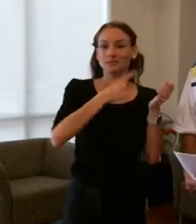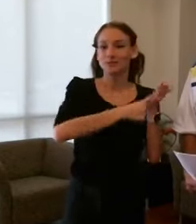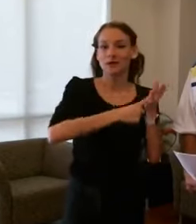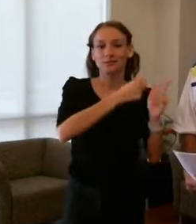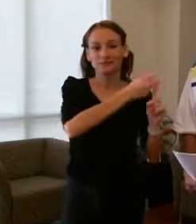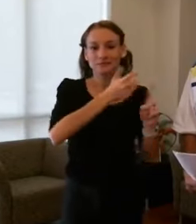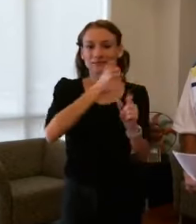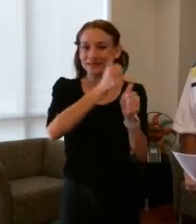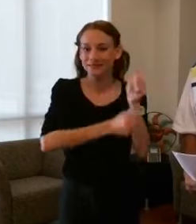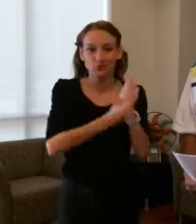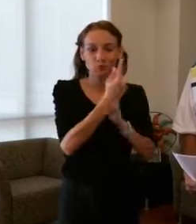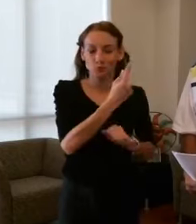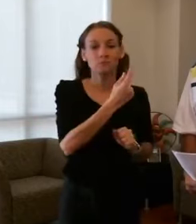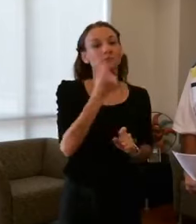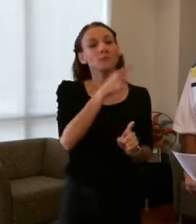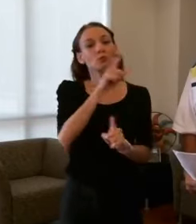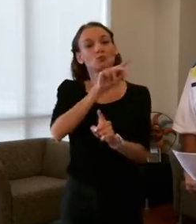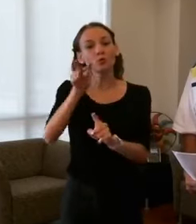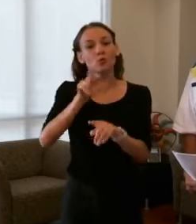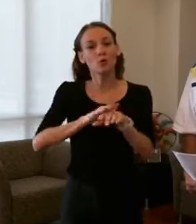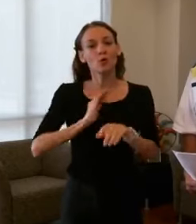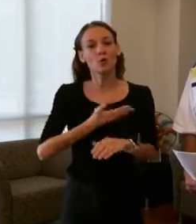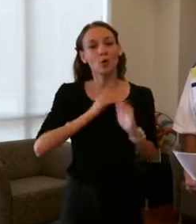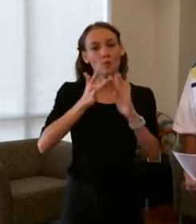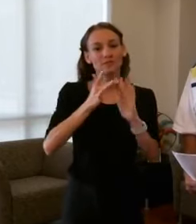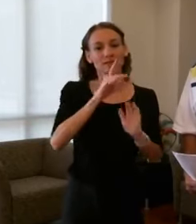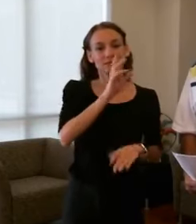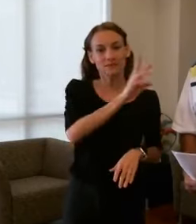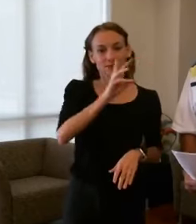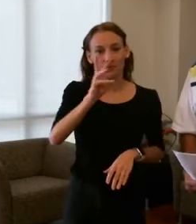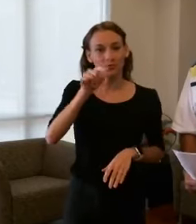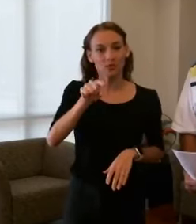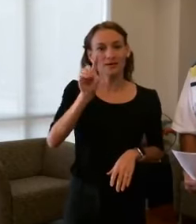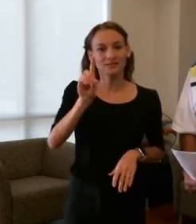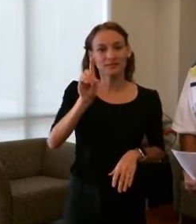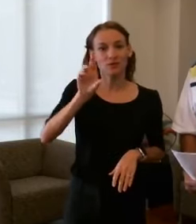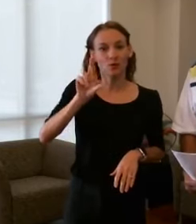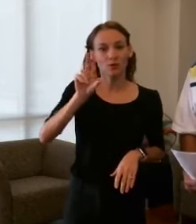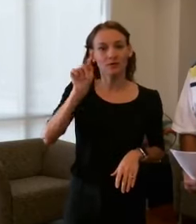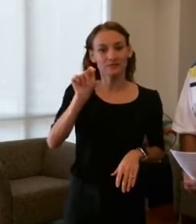www.drtx.org, you can learn about them.